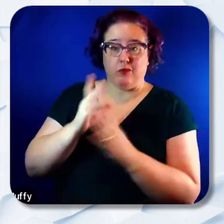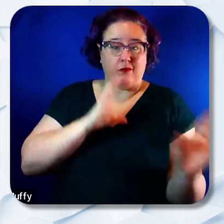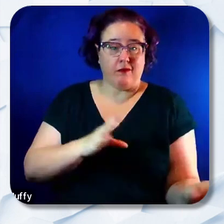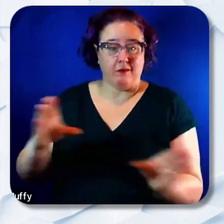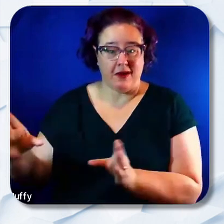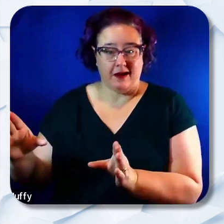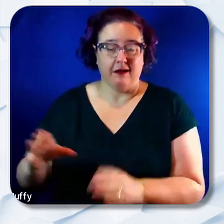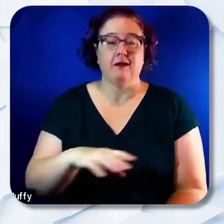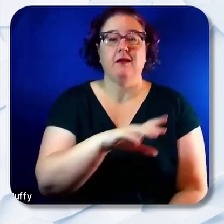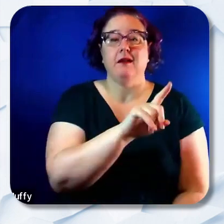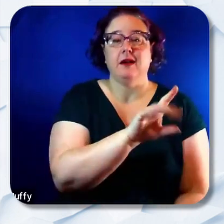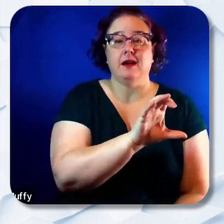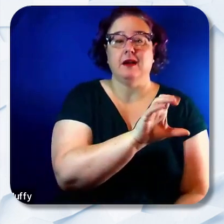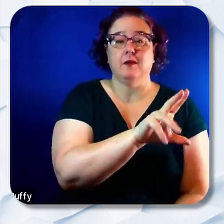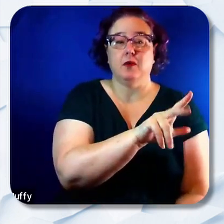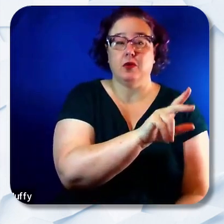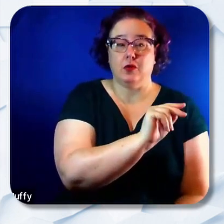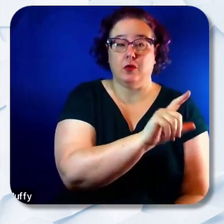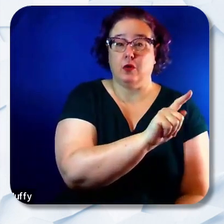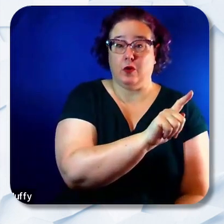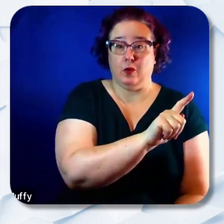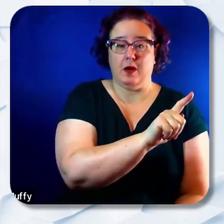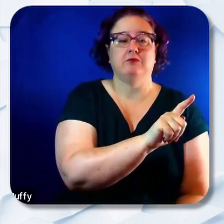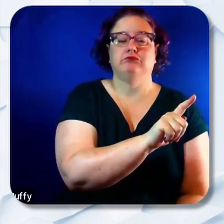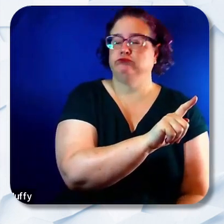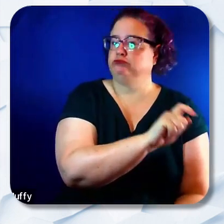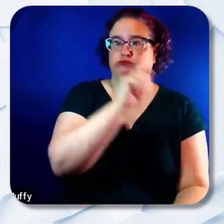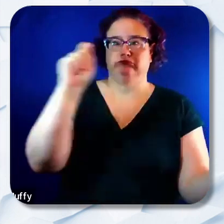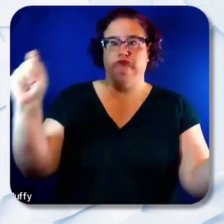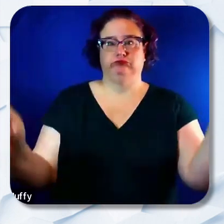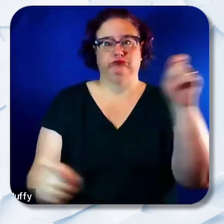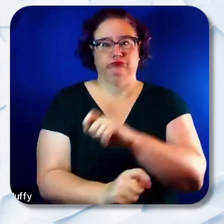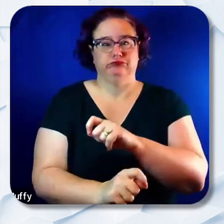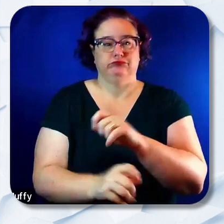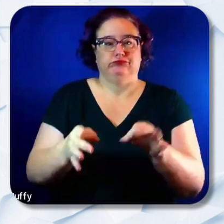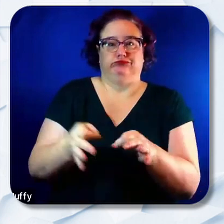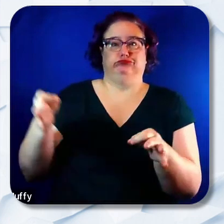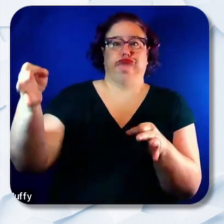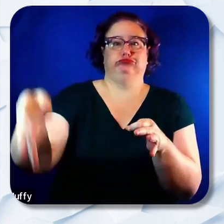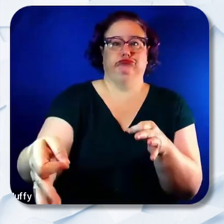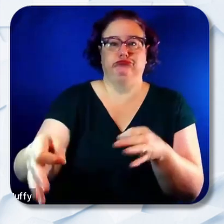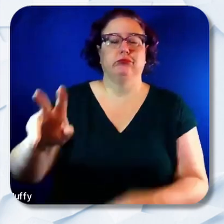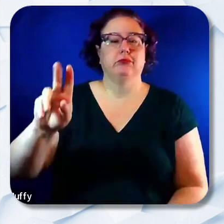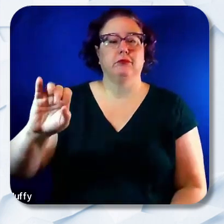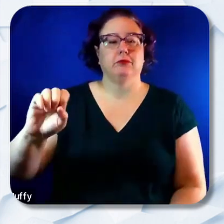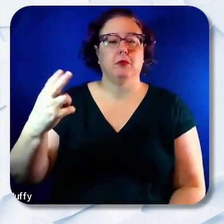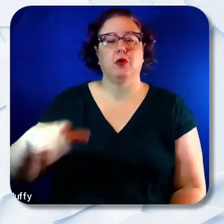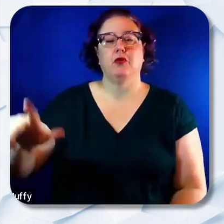from December 30th, 2021, to March 31st, 2023.